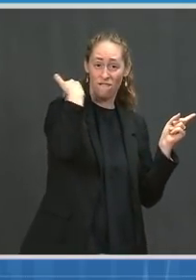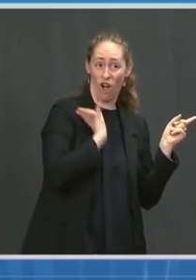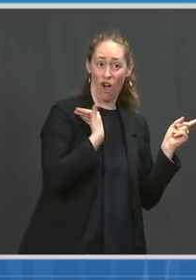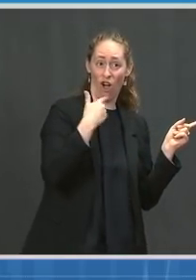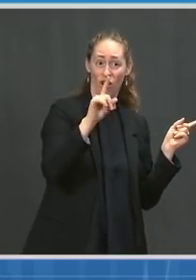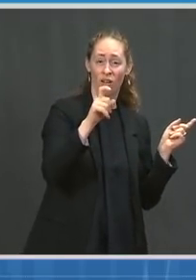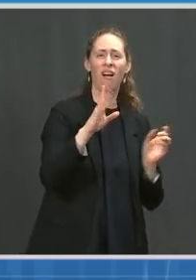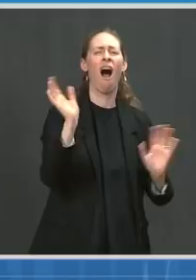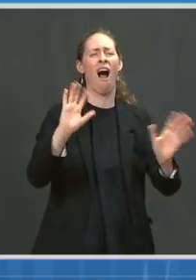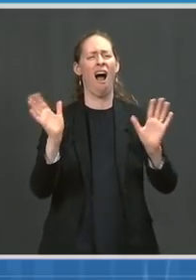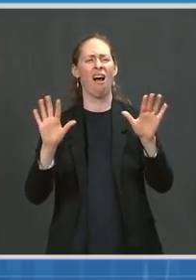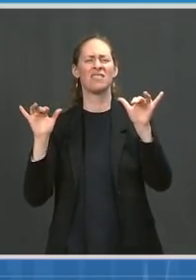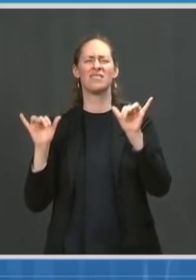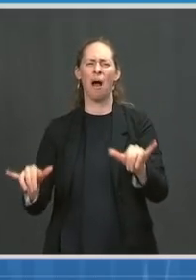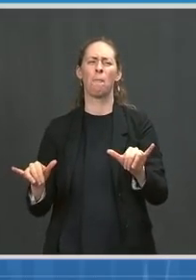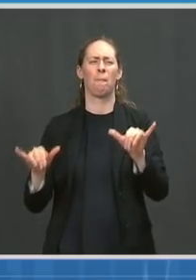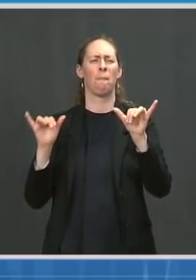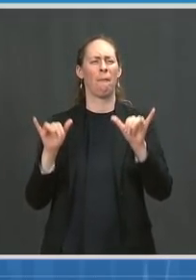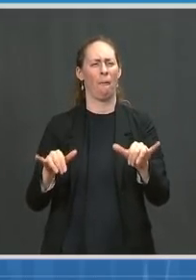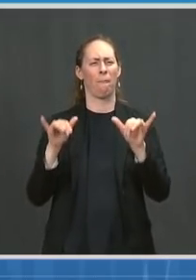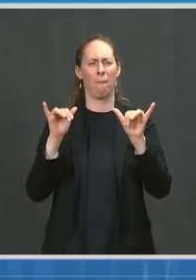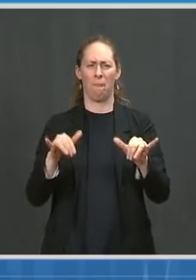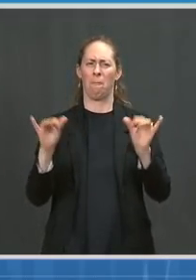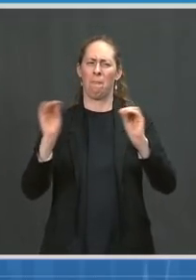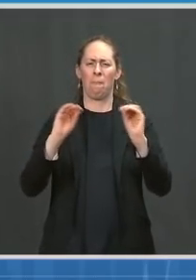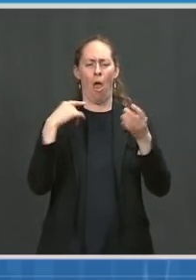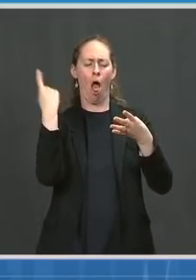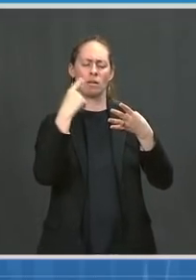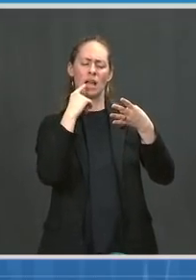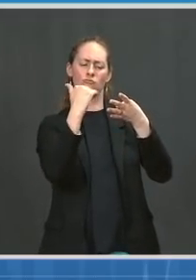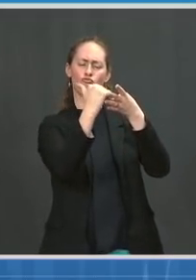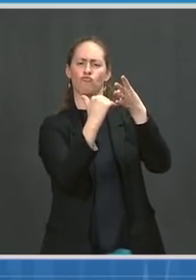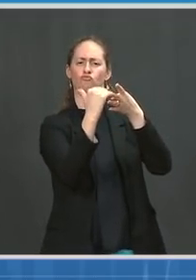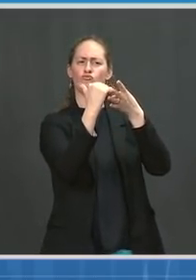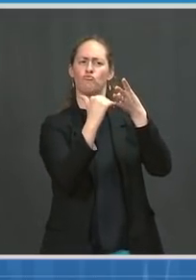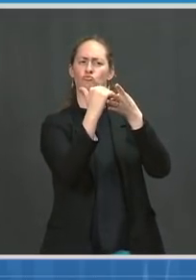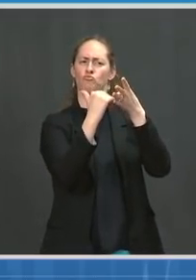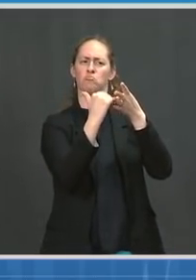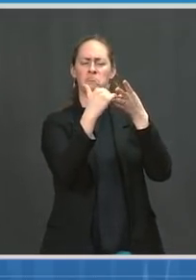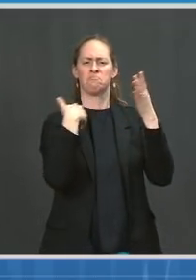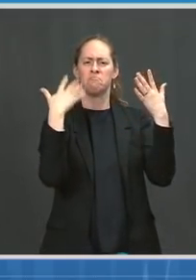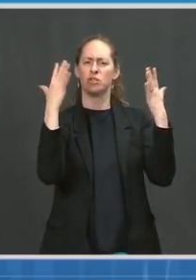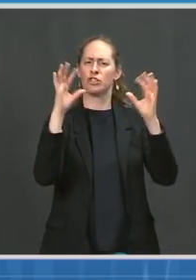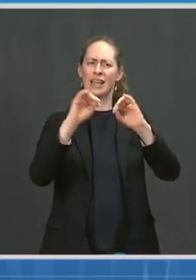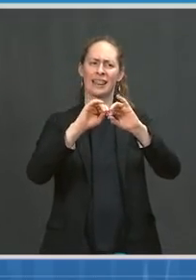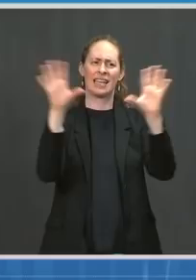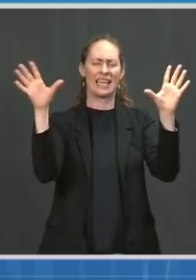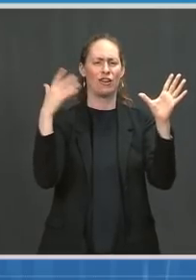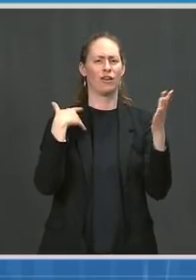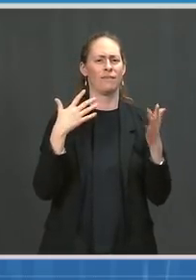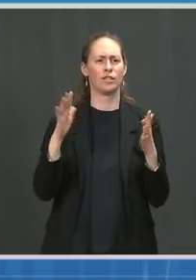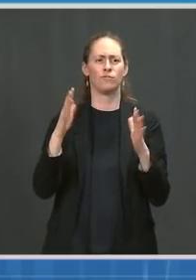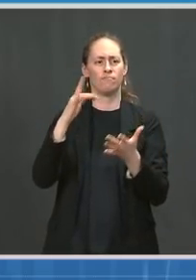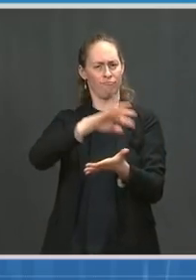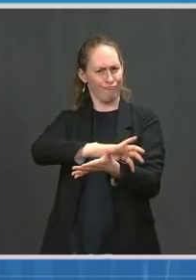We've always talked about enough doses to vaccinate adult Americans by the end of May,